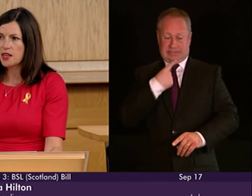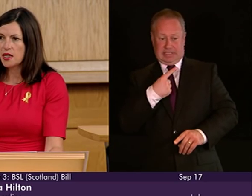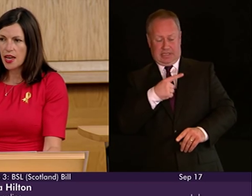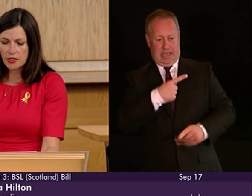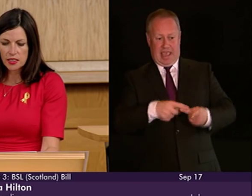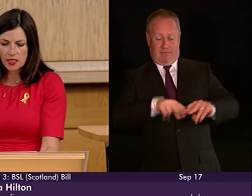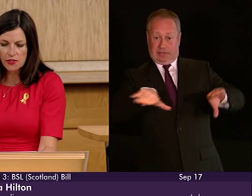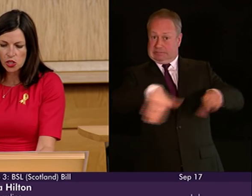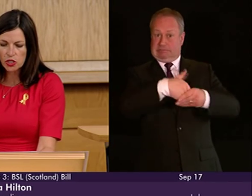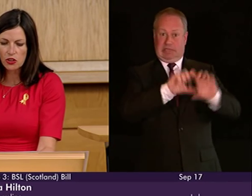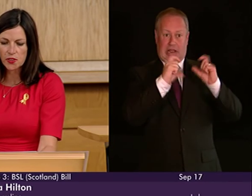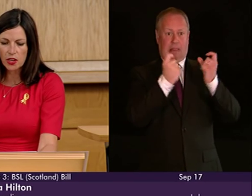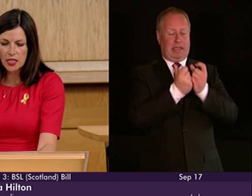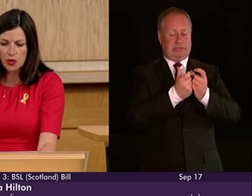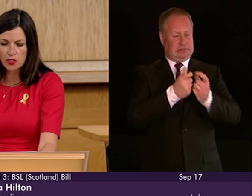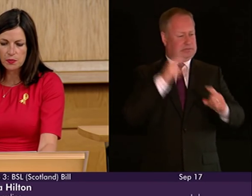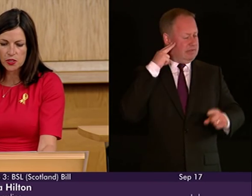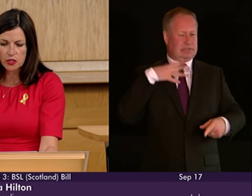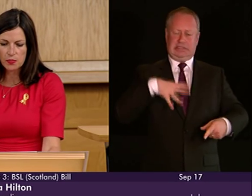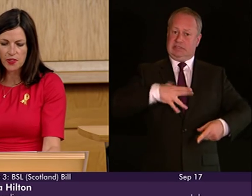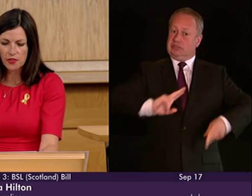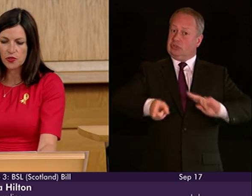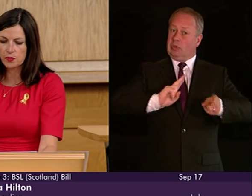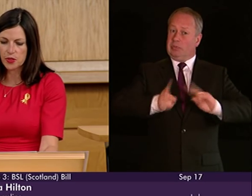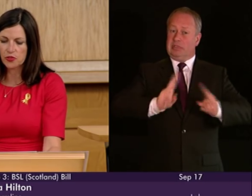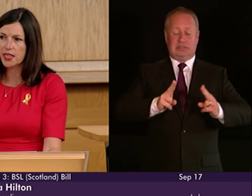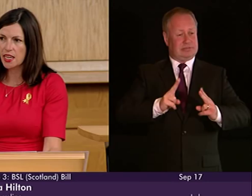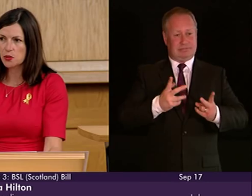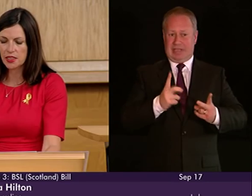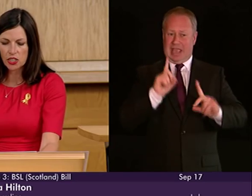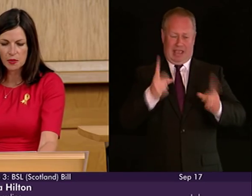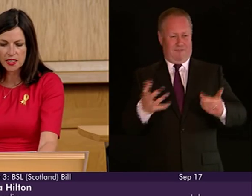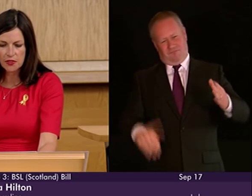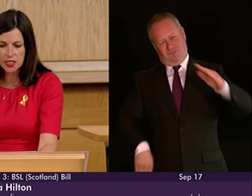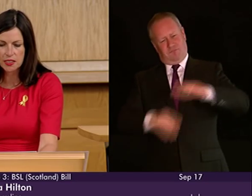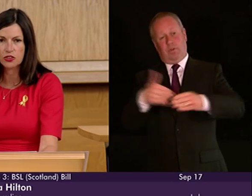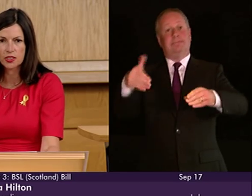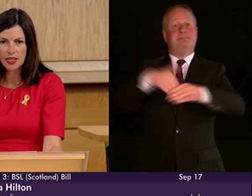that deaf children are often unable to be fully engaged with classroom activities, including